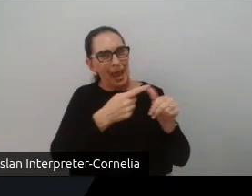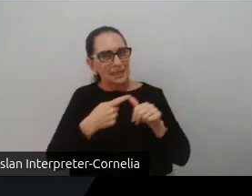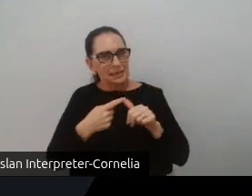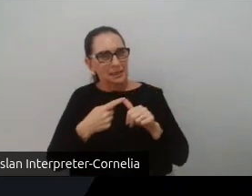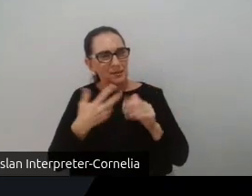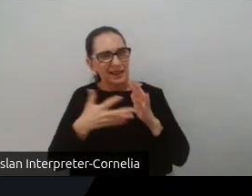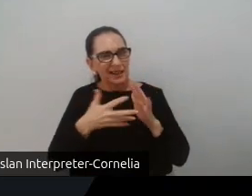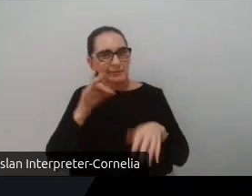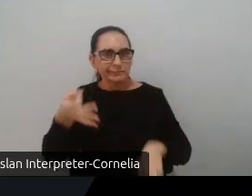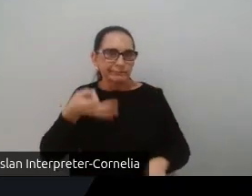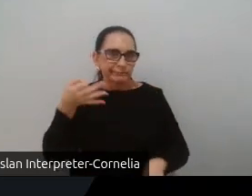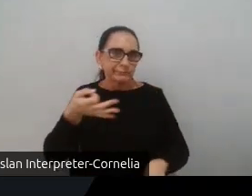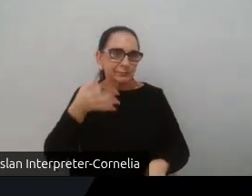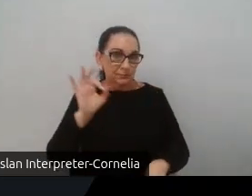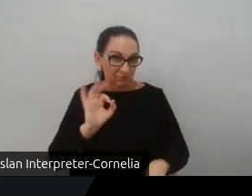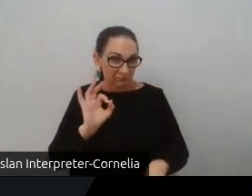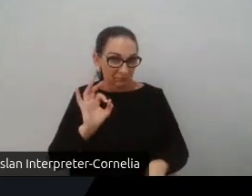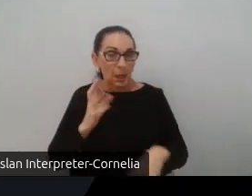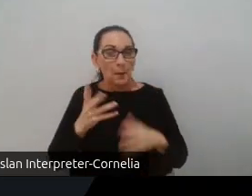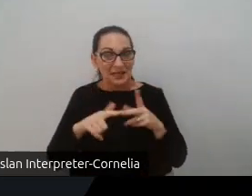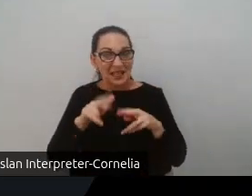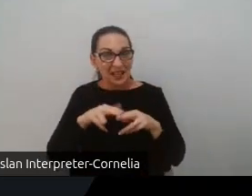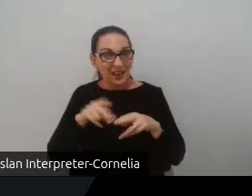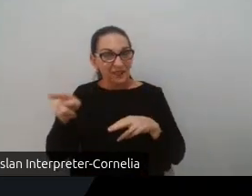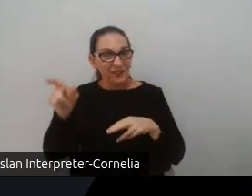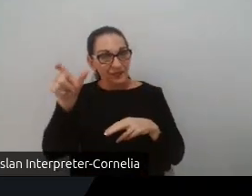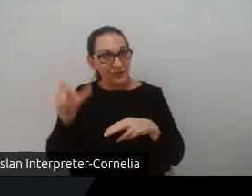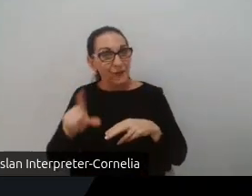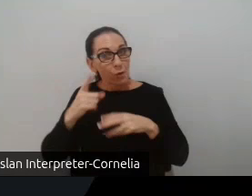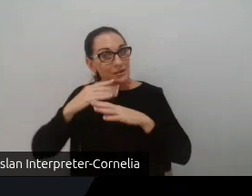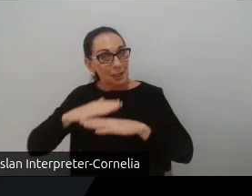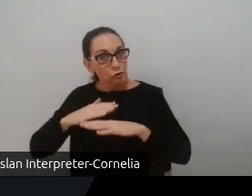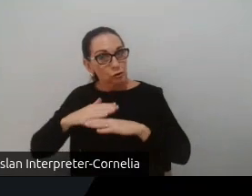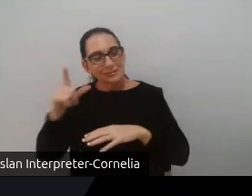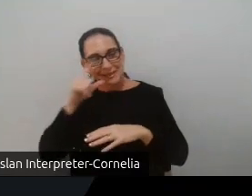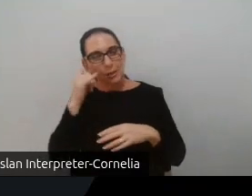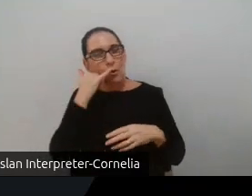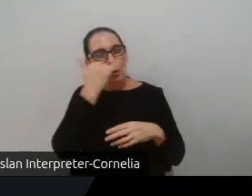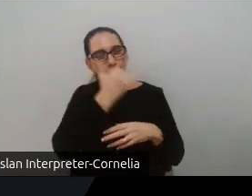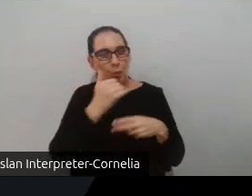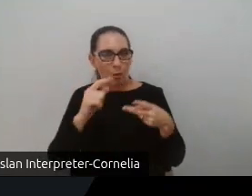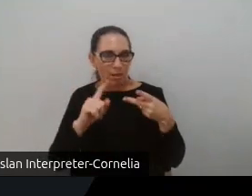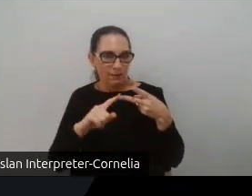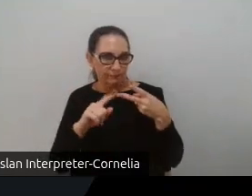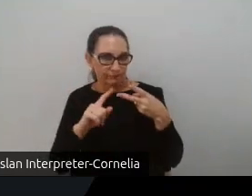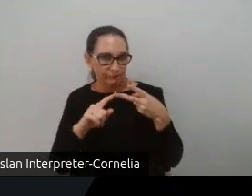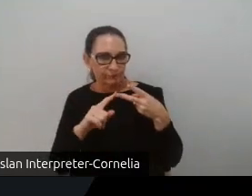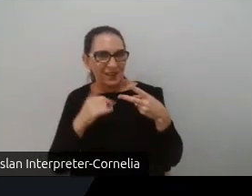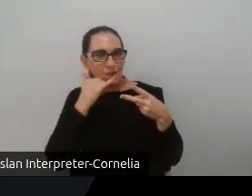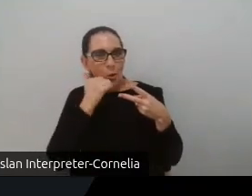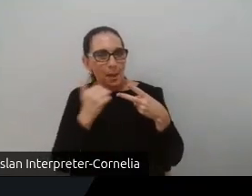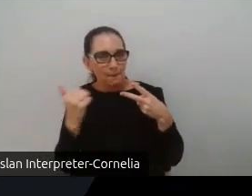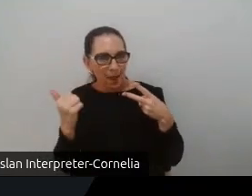have a First Nations client, we encourage them to call the 1300 650143 phone line. And the third one